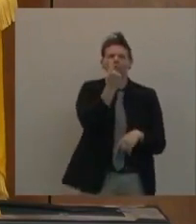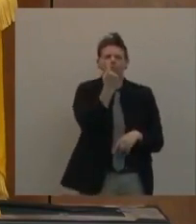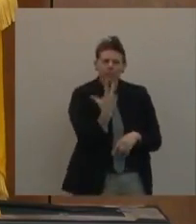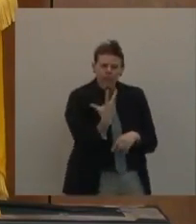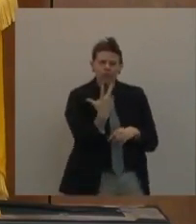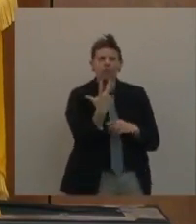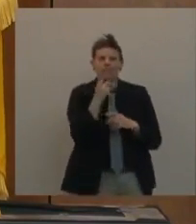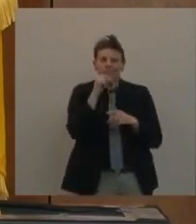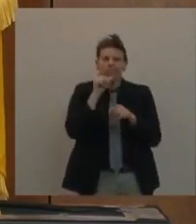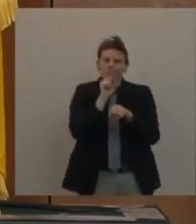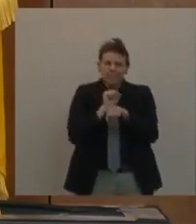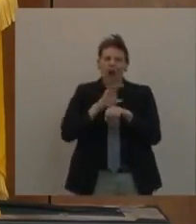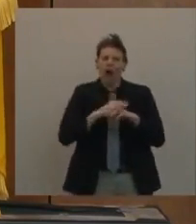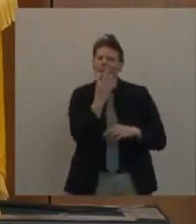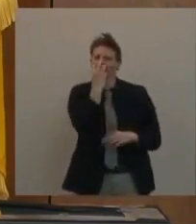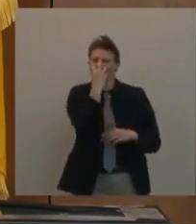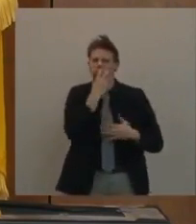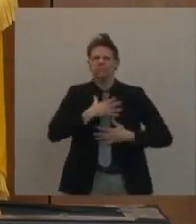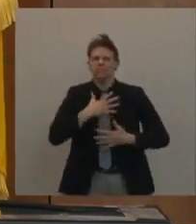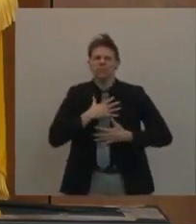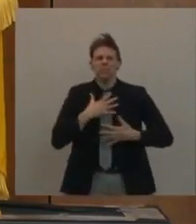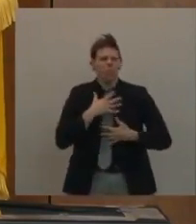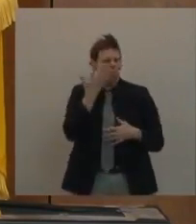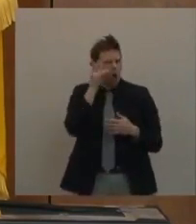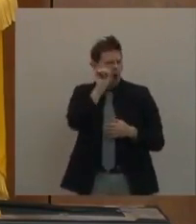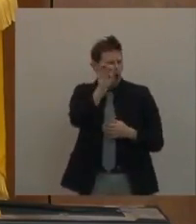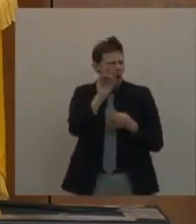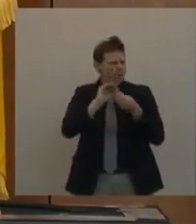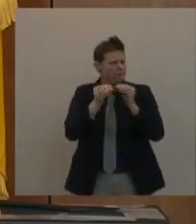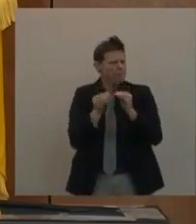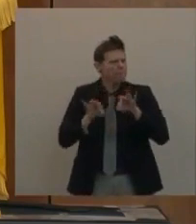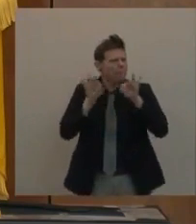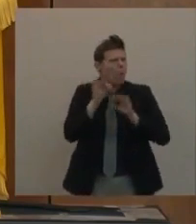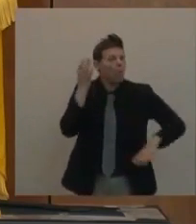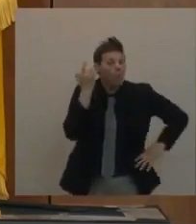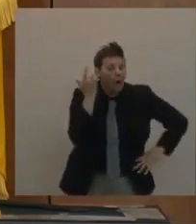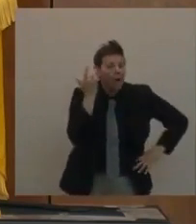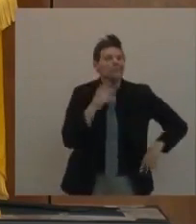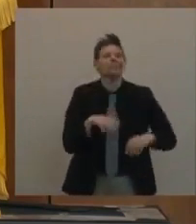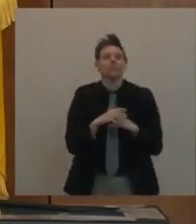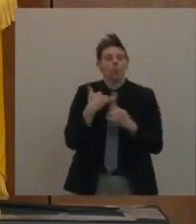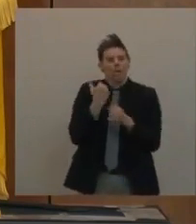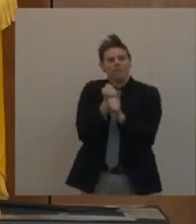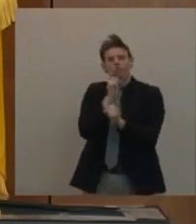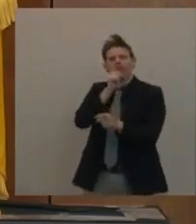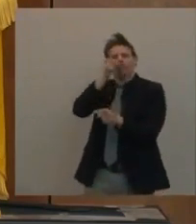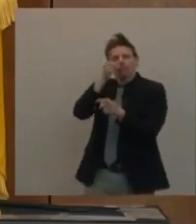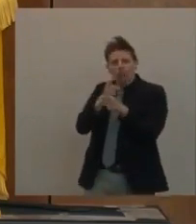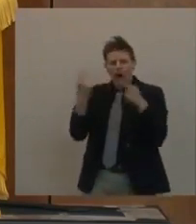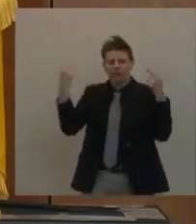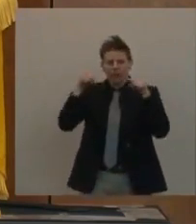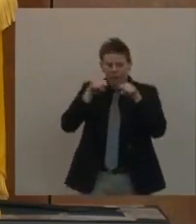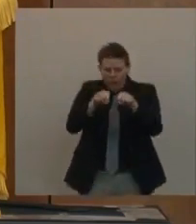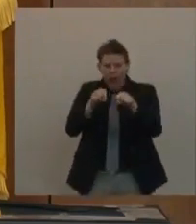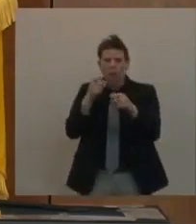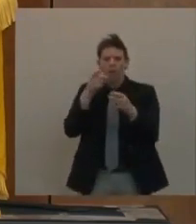I HAVE TO SAY, THAT IS THE NATIONAL RATIO, YOU HAVE ABOUT ONE THIRD OF THE INDIVIDUALS ON VENTILATORS. WHY IS THAT IMPORTANT?